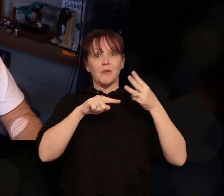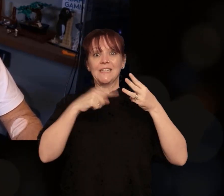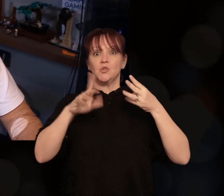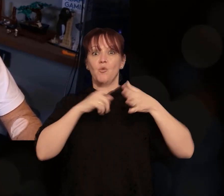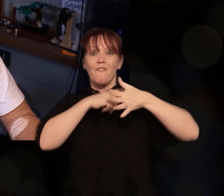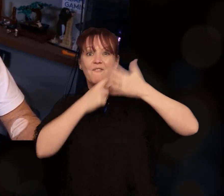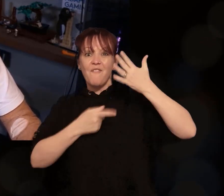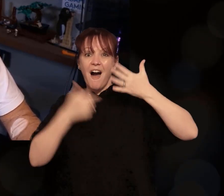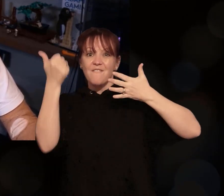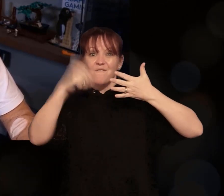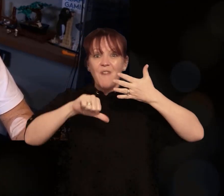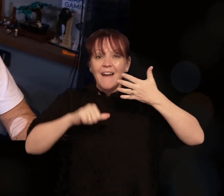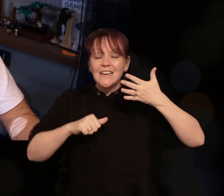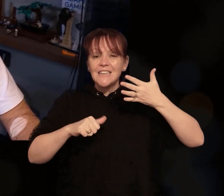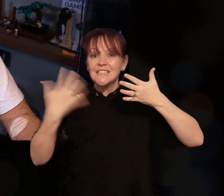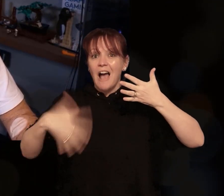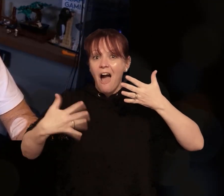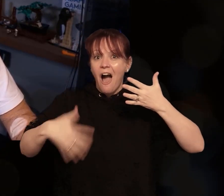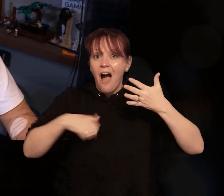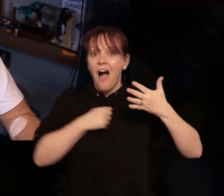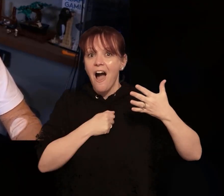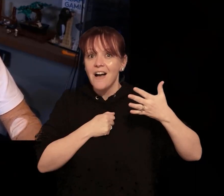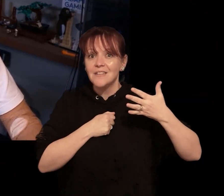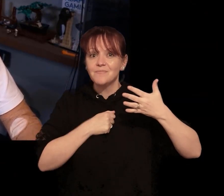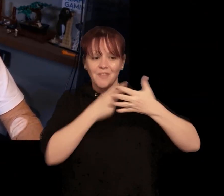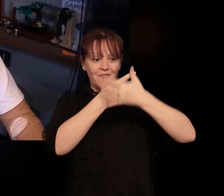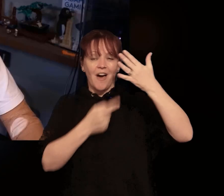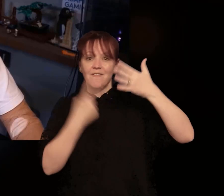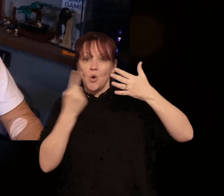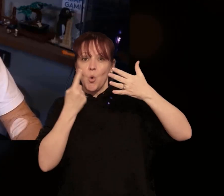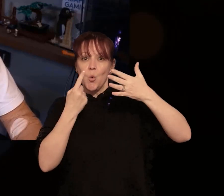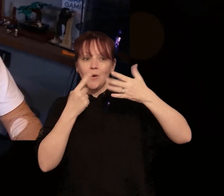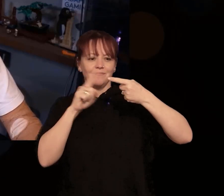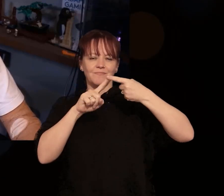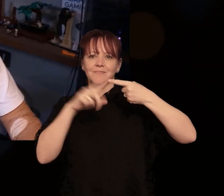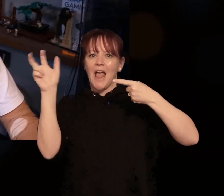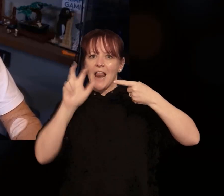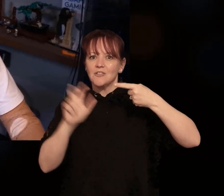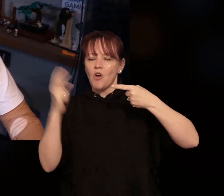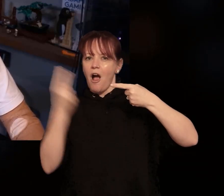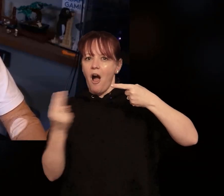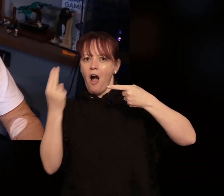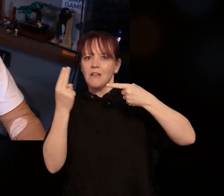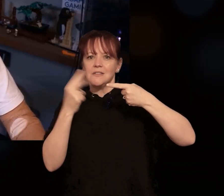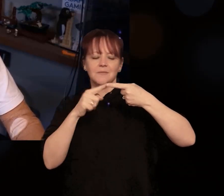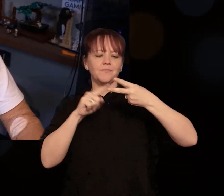Those five finalists are... Electronic Arts, PlayStation Studios,